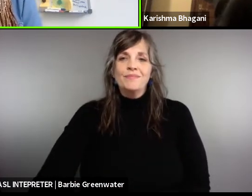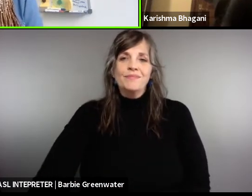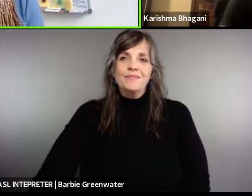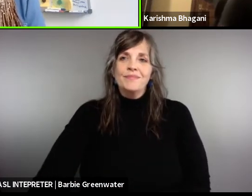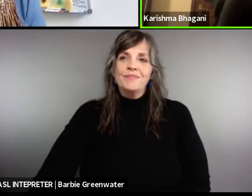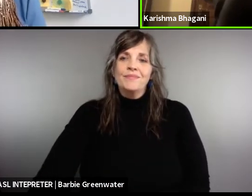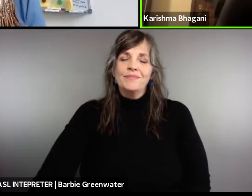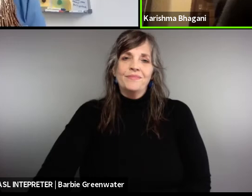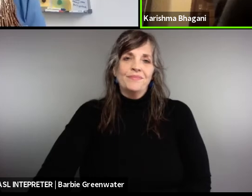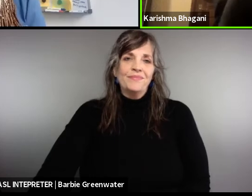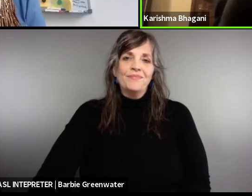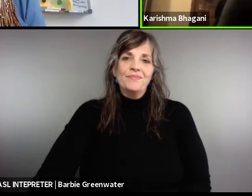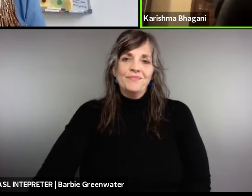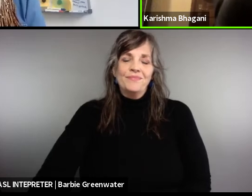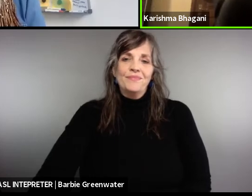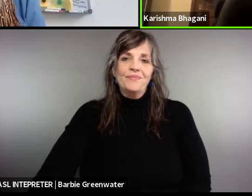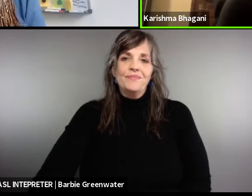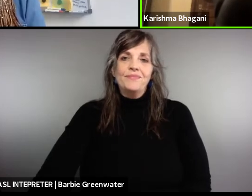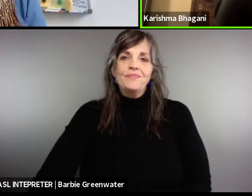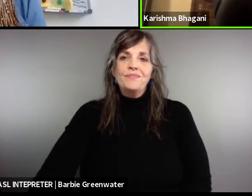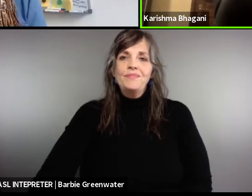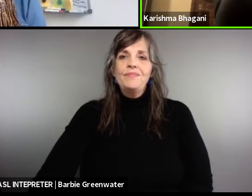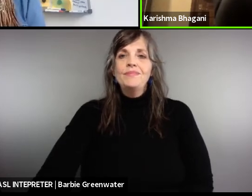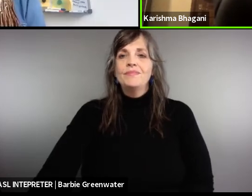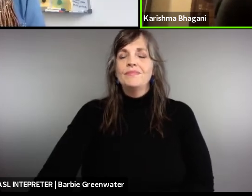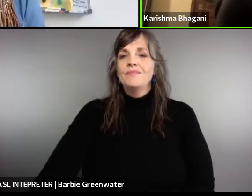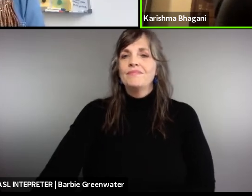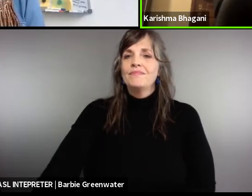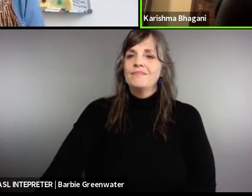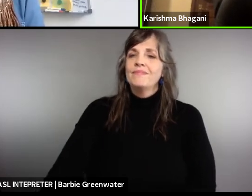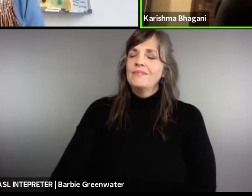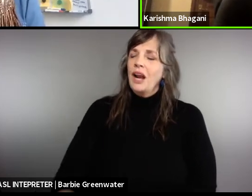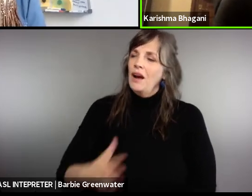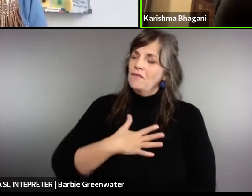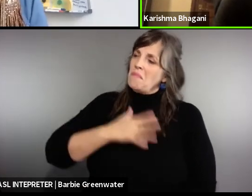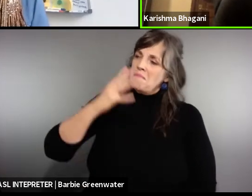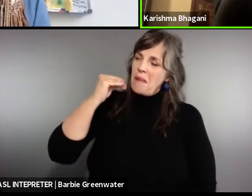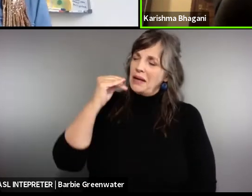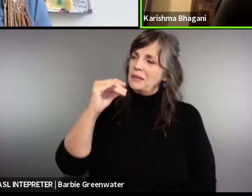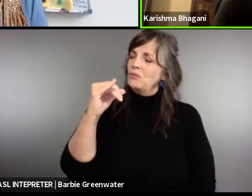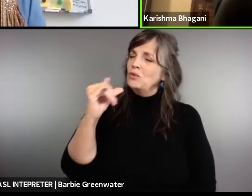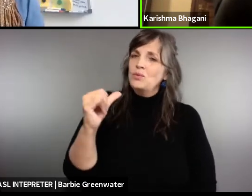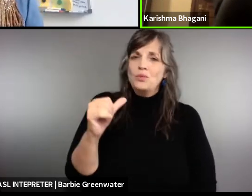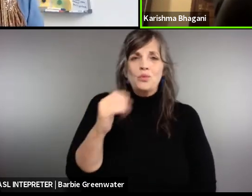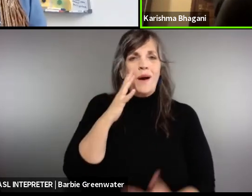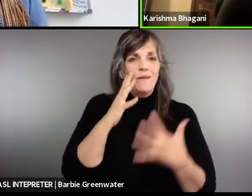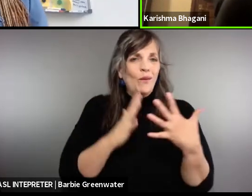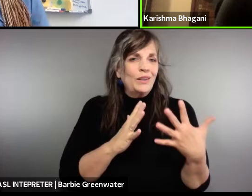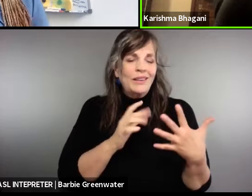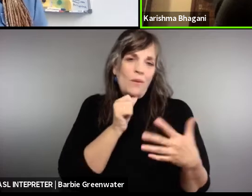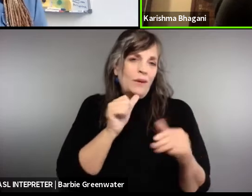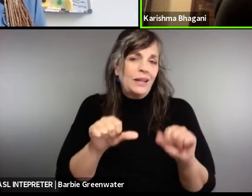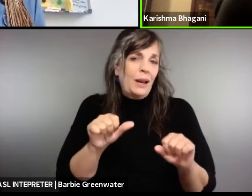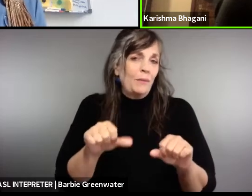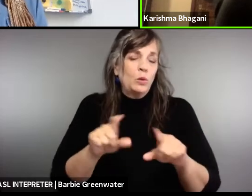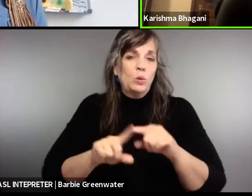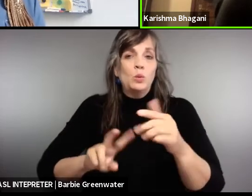Yeah, and even from my own experience there. Unfortunately, I haven't been able to attend it in-person yet but my virtual experience of it as well